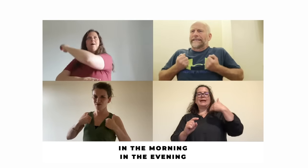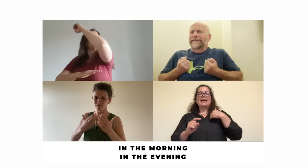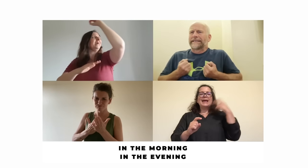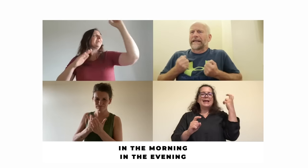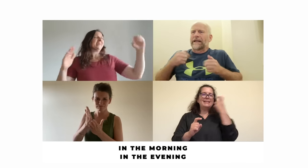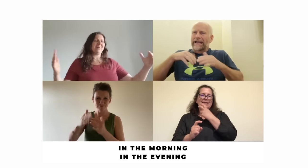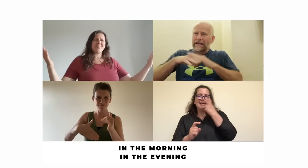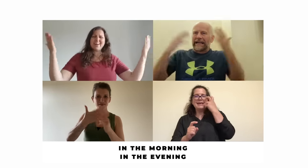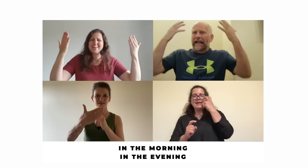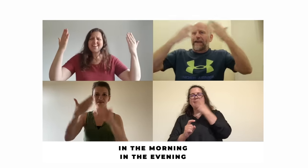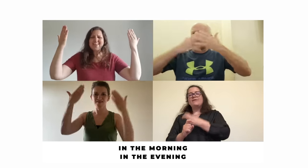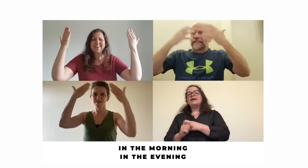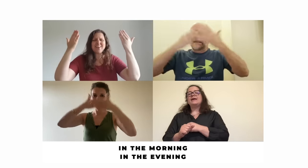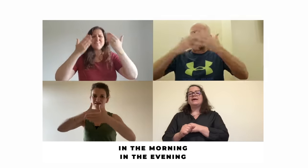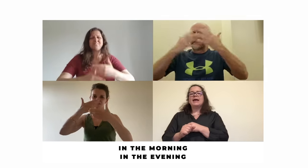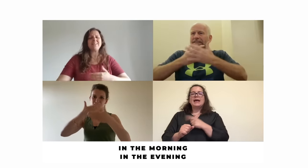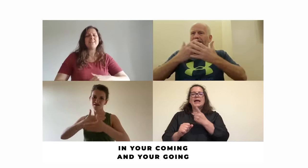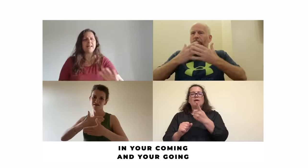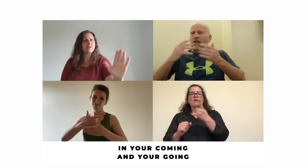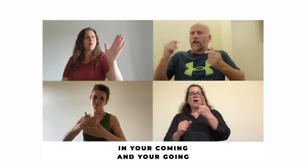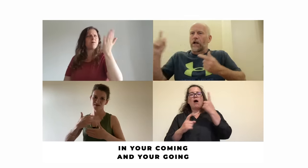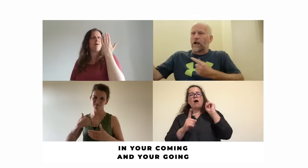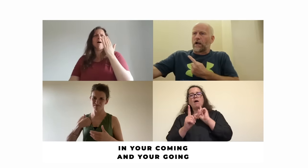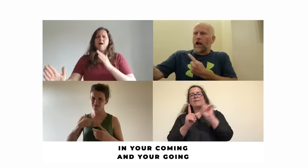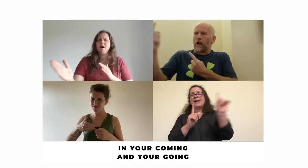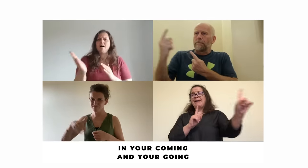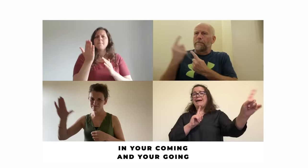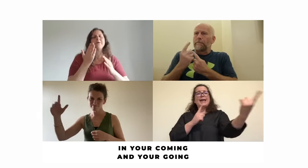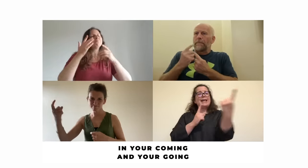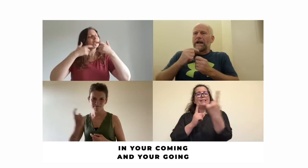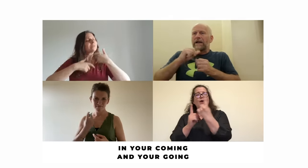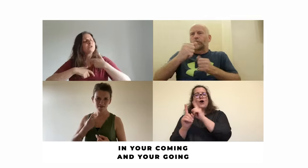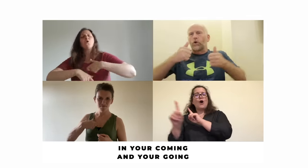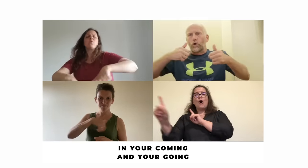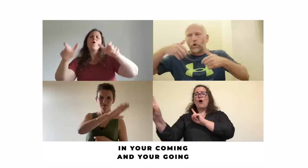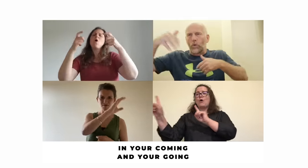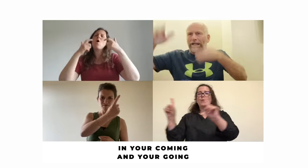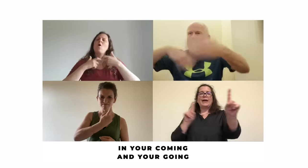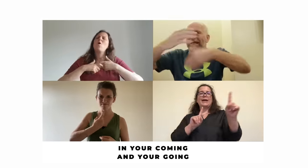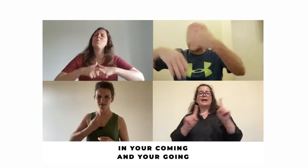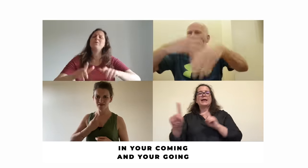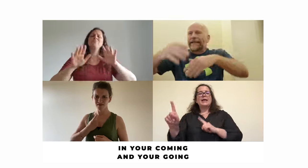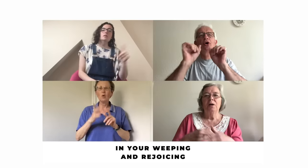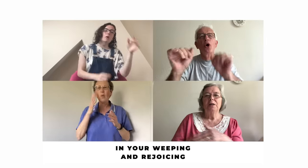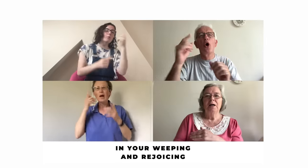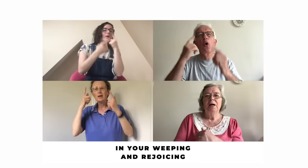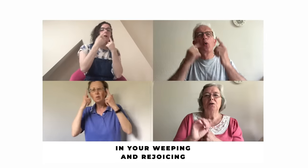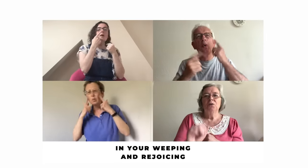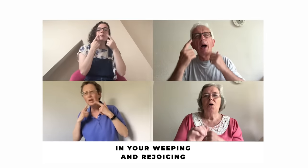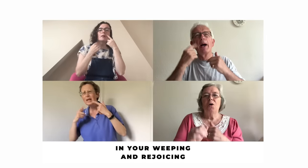In the morning, in the evening In your coming and your going